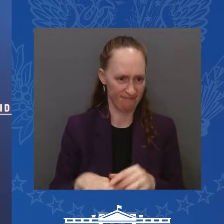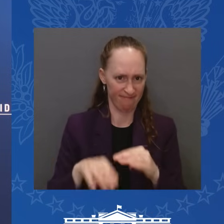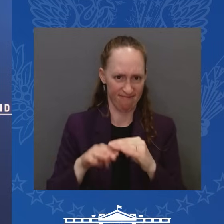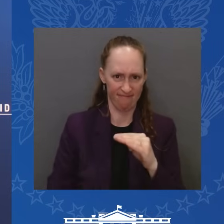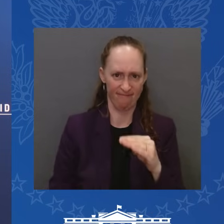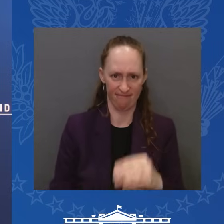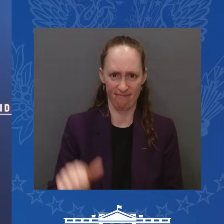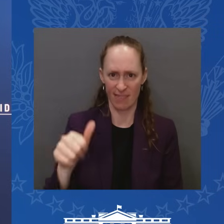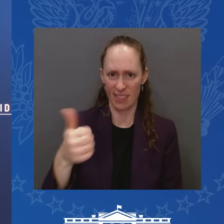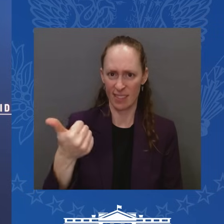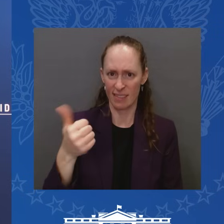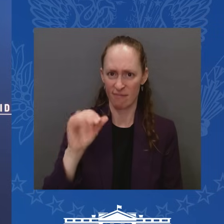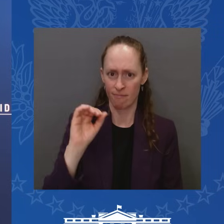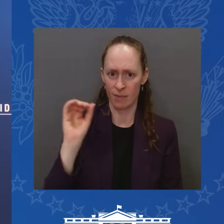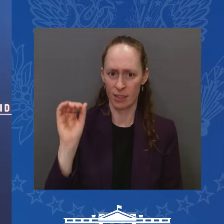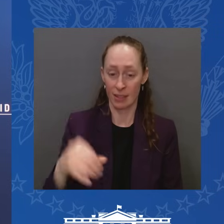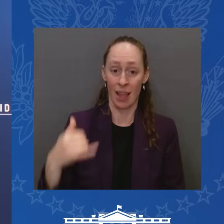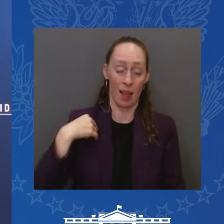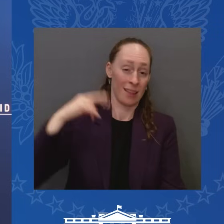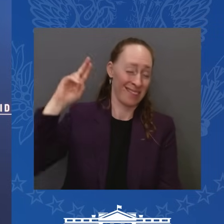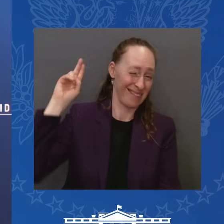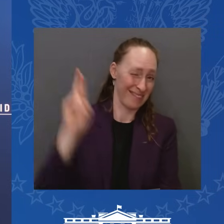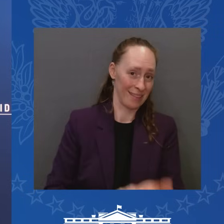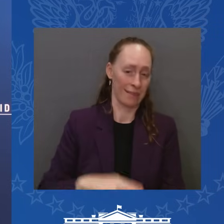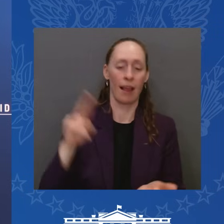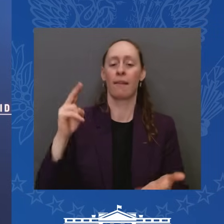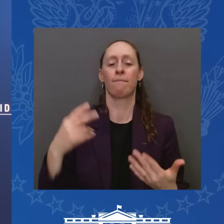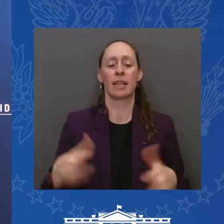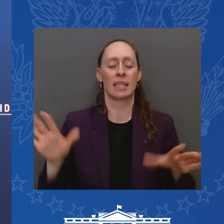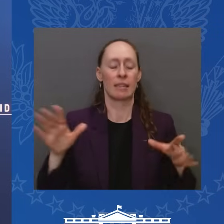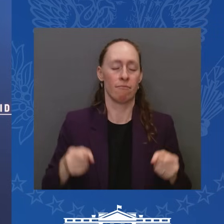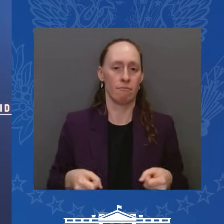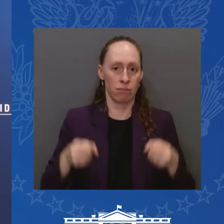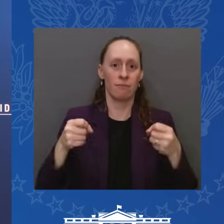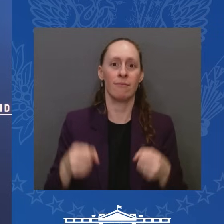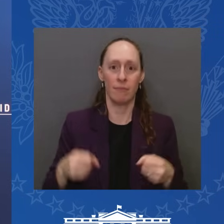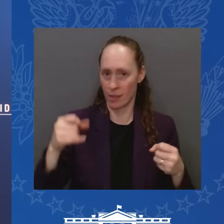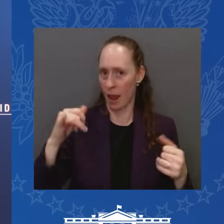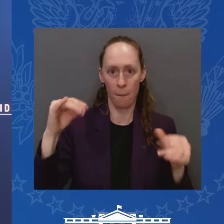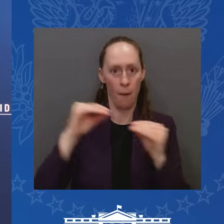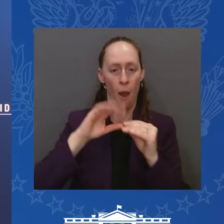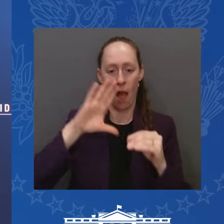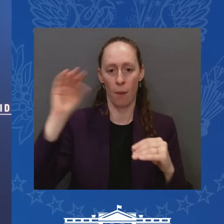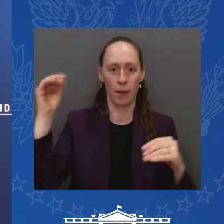are investing over a hundred billion dollars to bring chip production back to the United States.